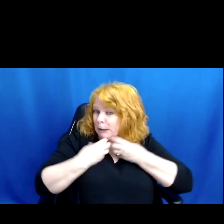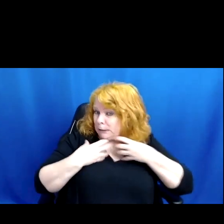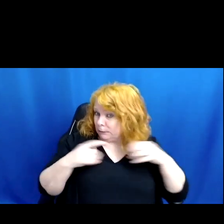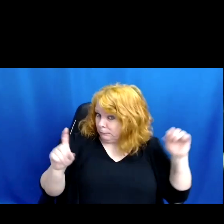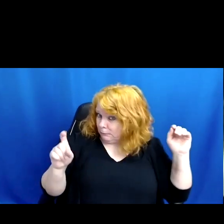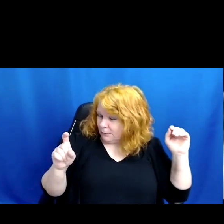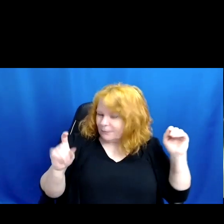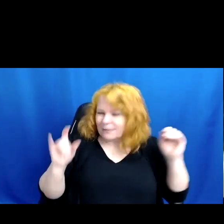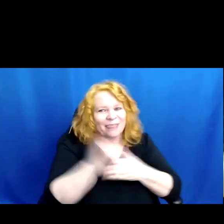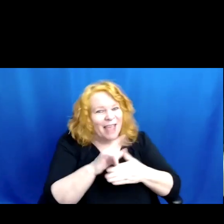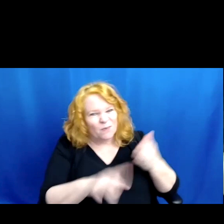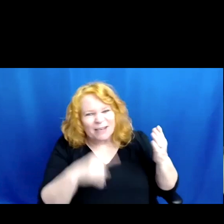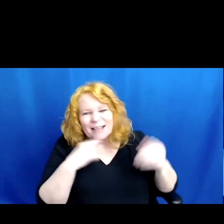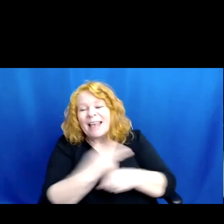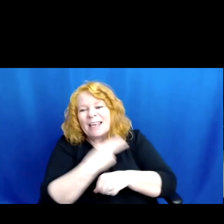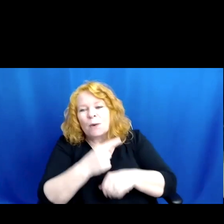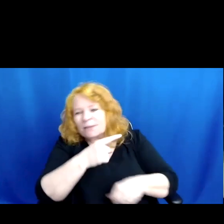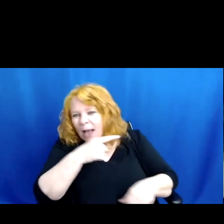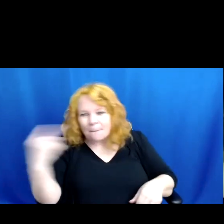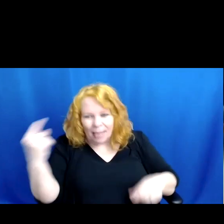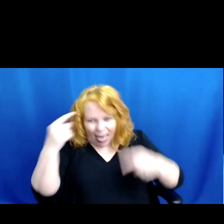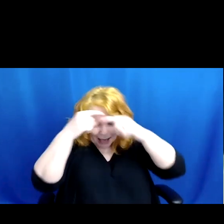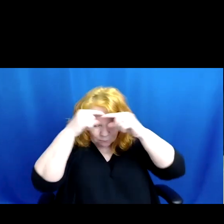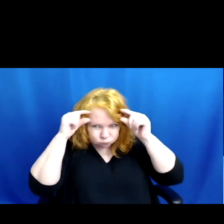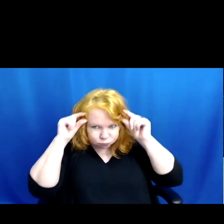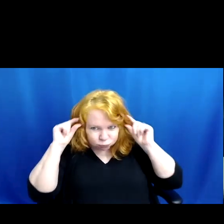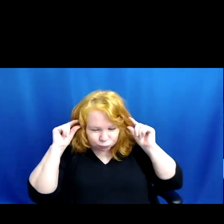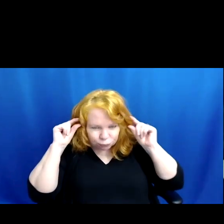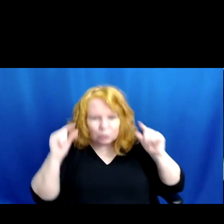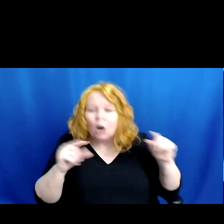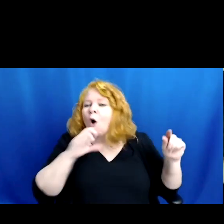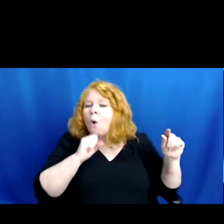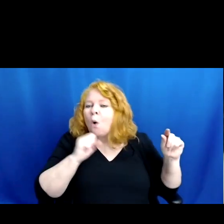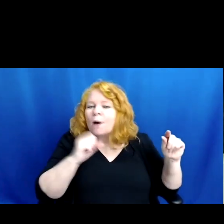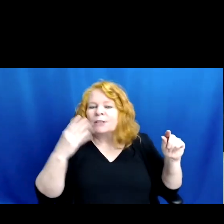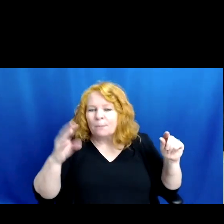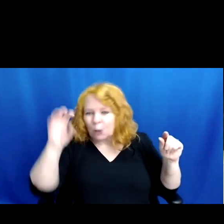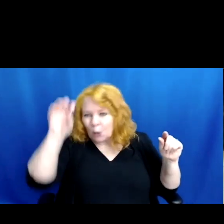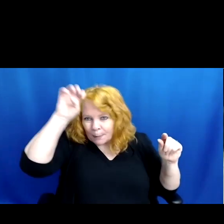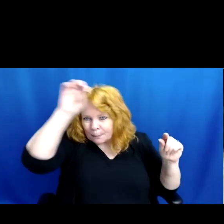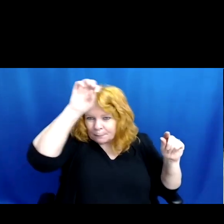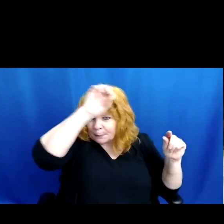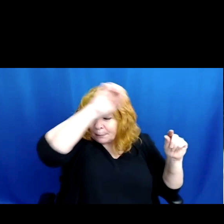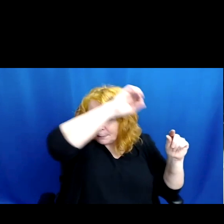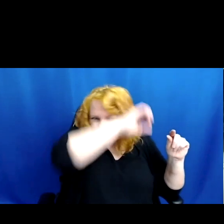He wears a black beret with orange and blue pom poms. He’s got a big badge saying I am fab.